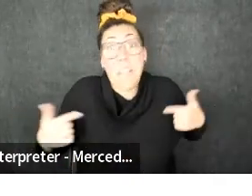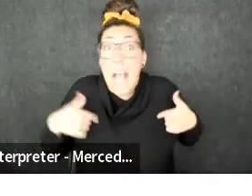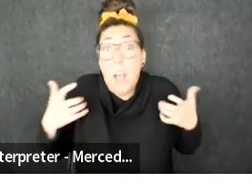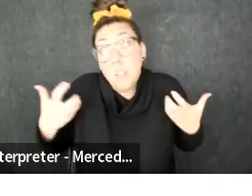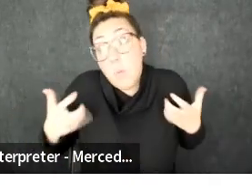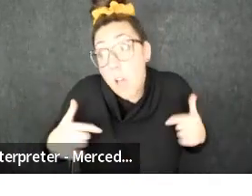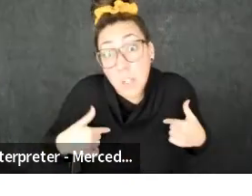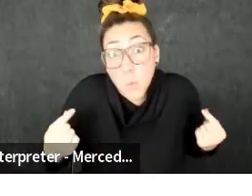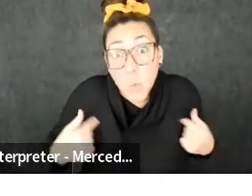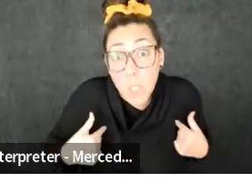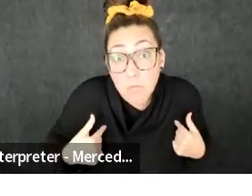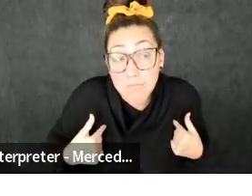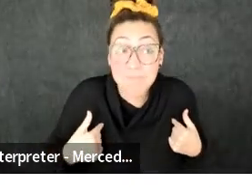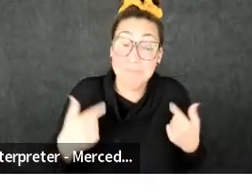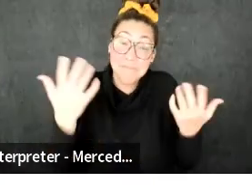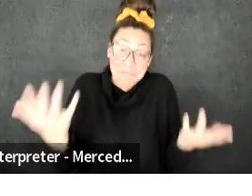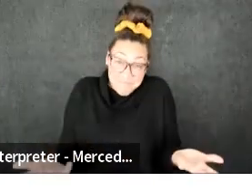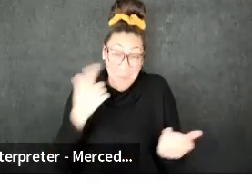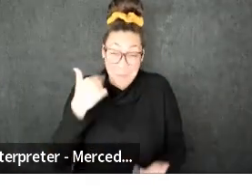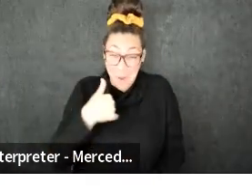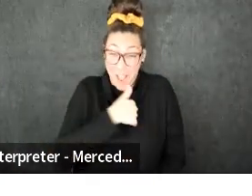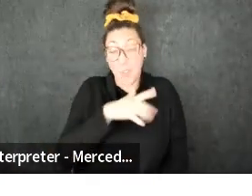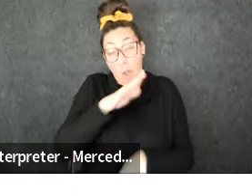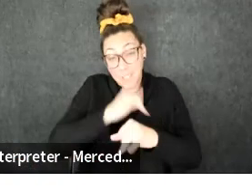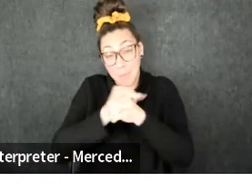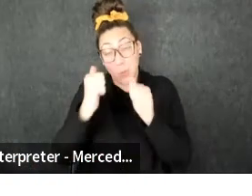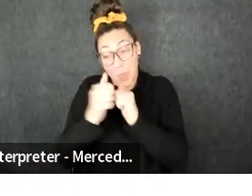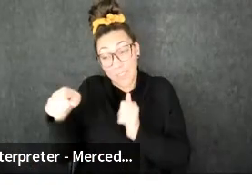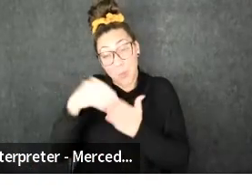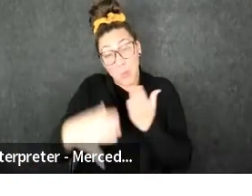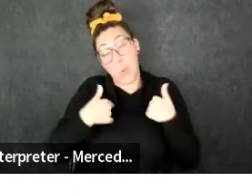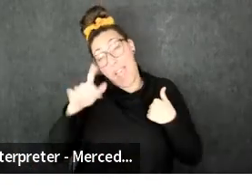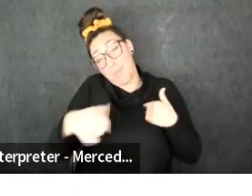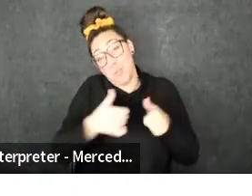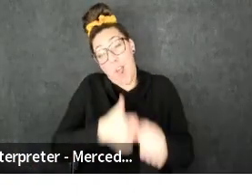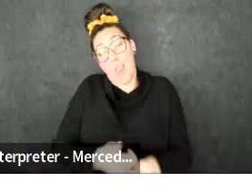But in order for us to be on campus with our students, that's the path we're going to have to take right now.